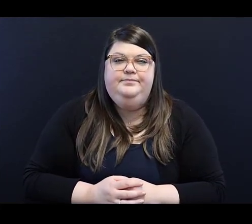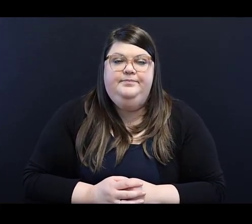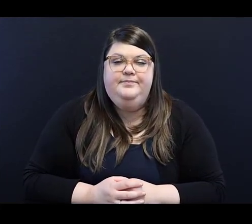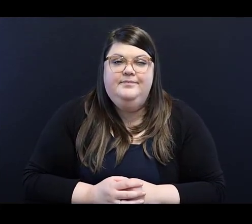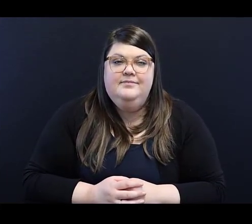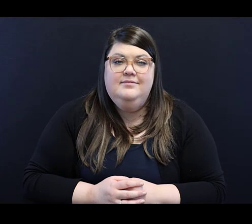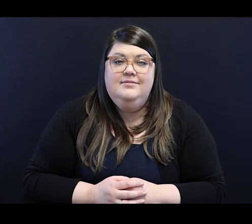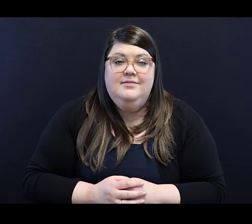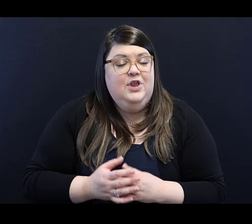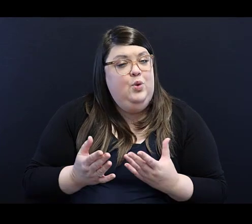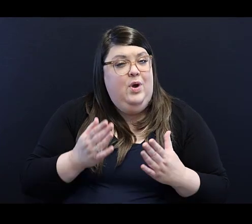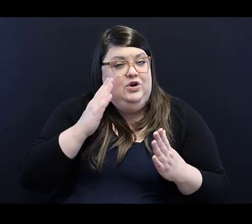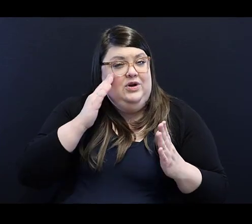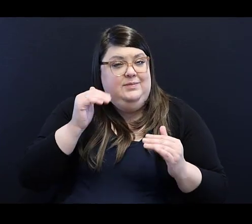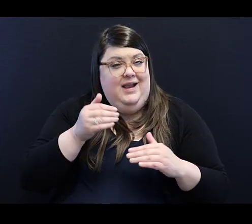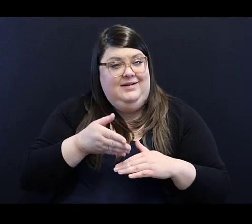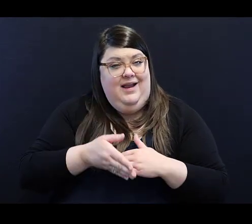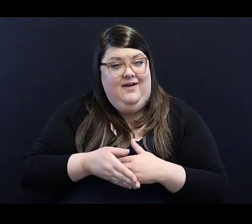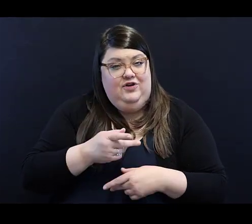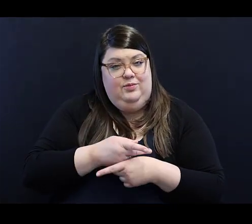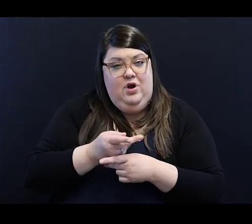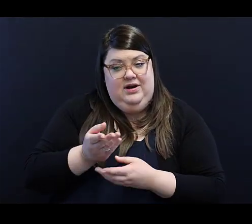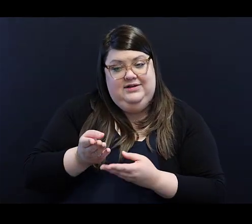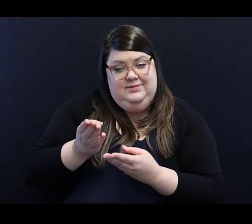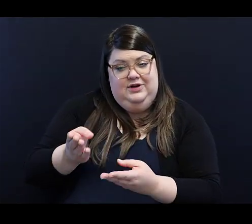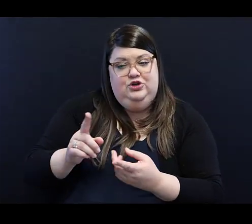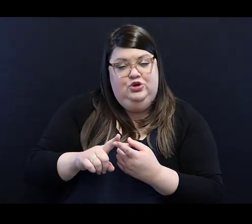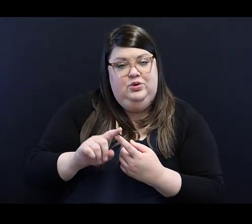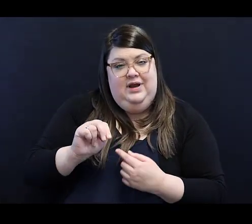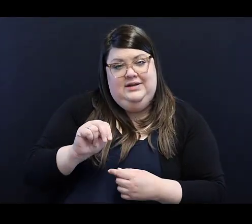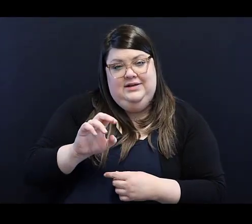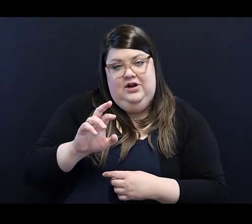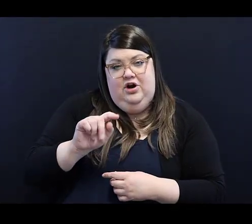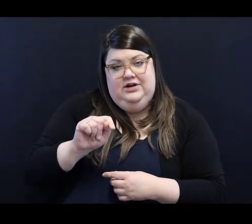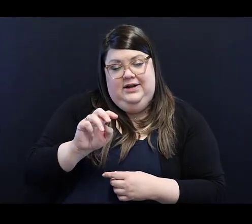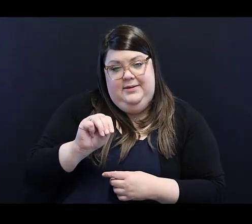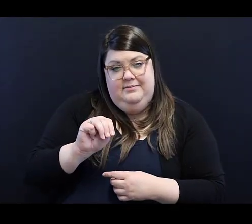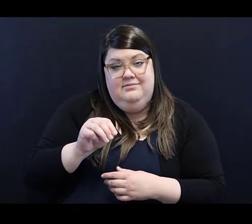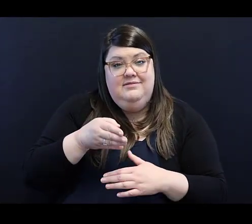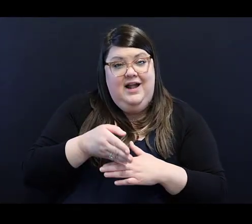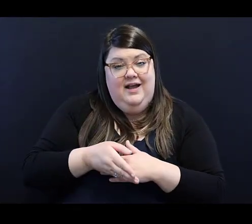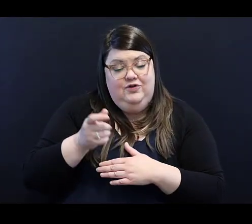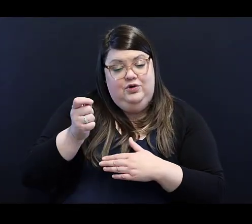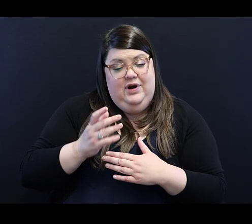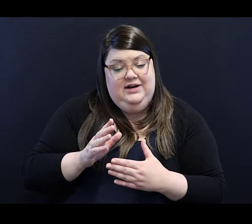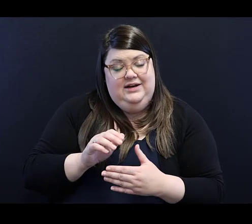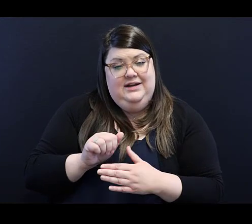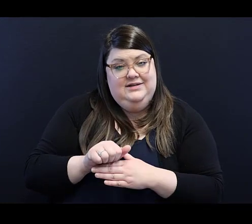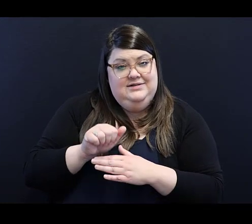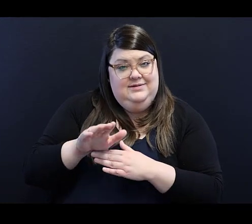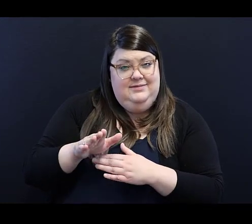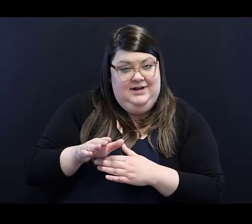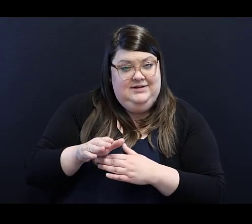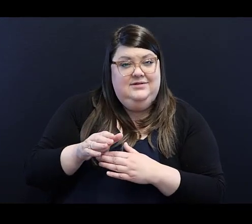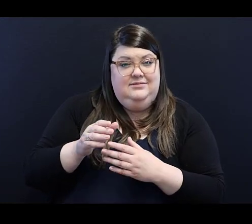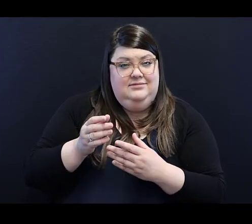What to Expect After Product Submission to NCRTM? After a grantee submits a product to the NCRTM